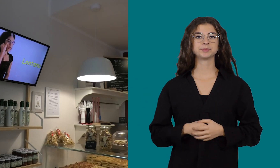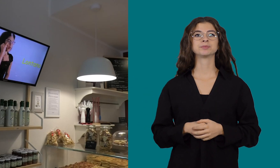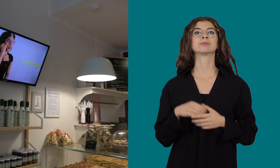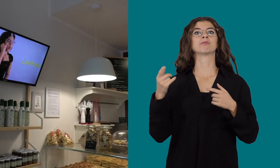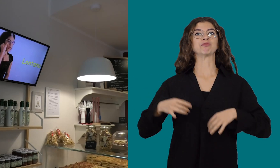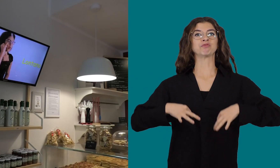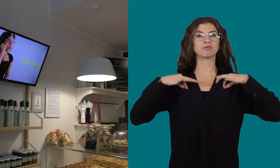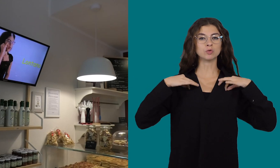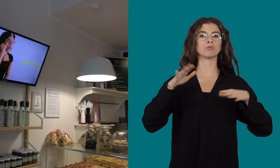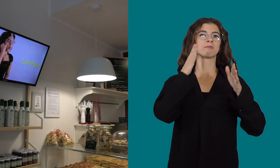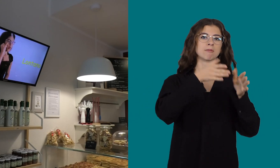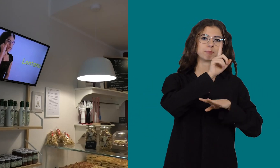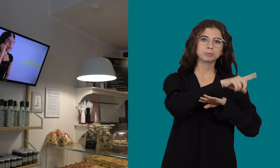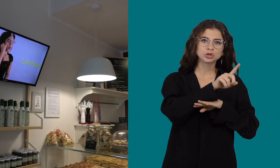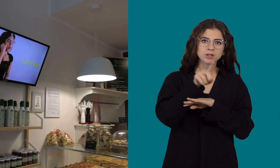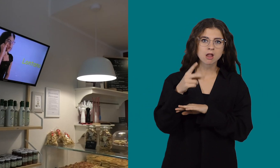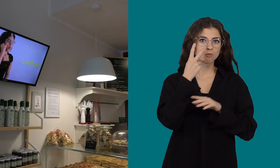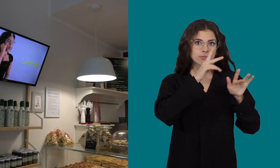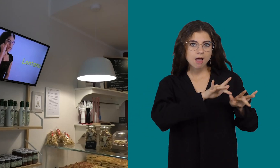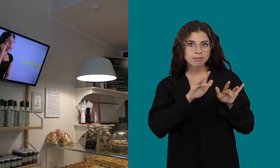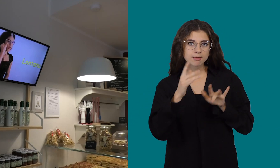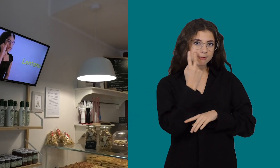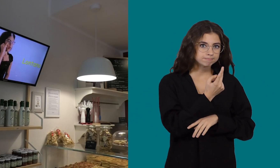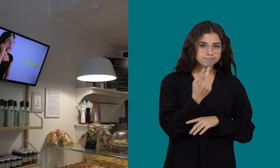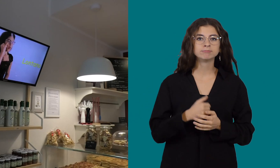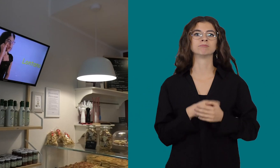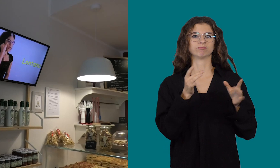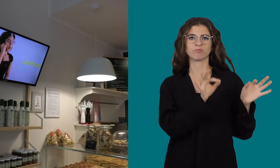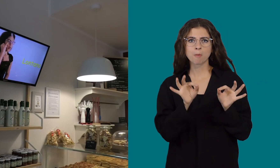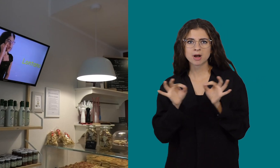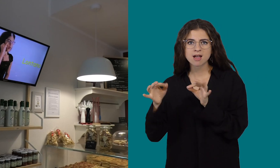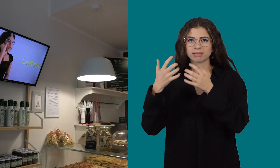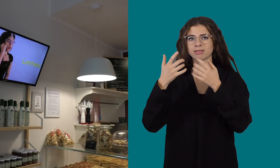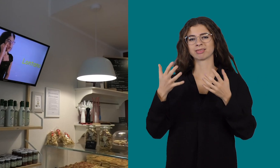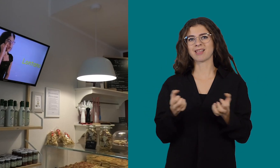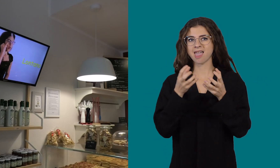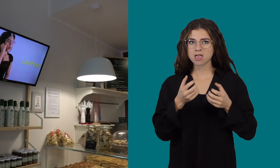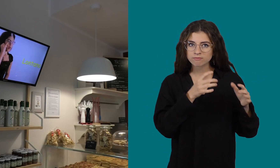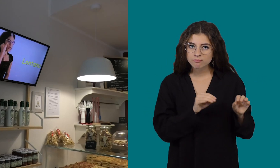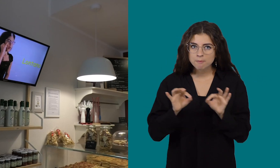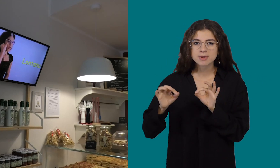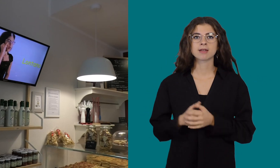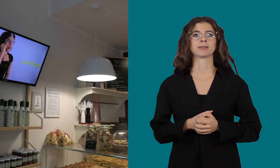Now, in the morning she takes orders, makes the dough and prepares everything